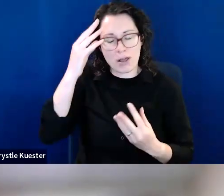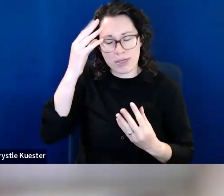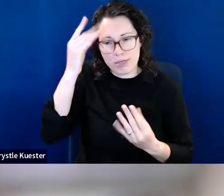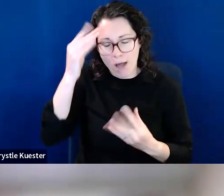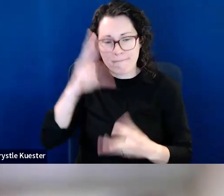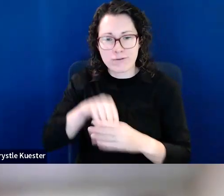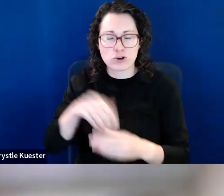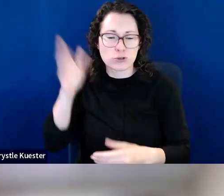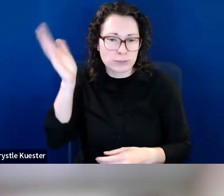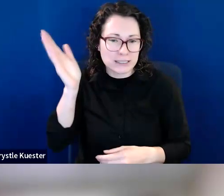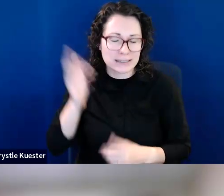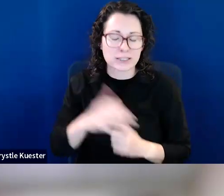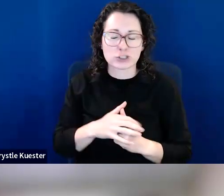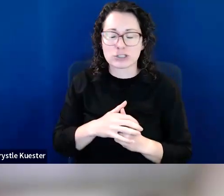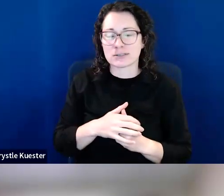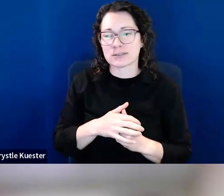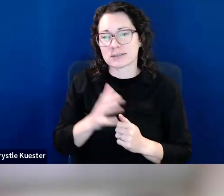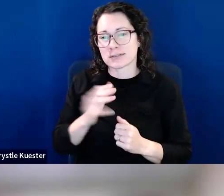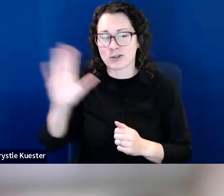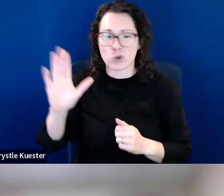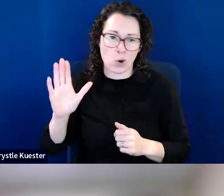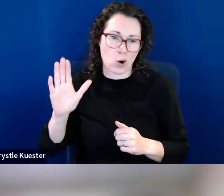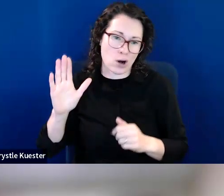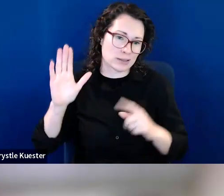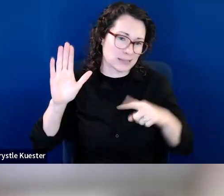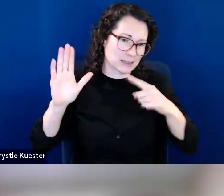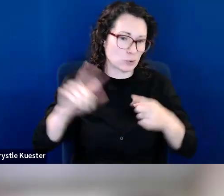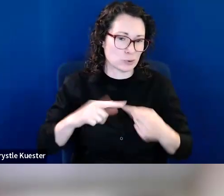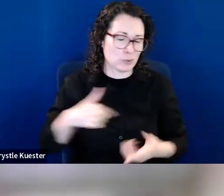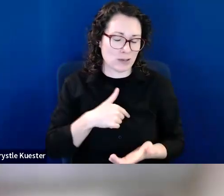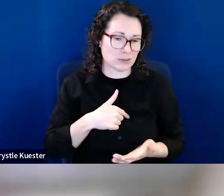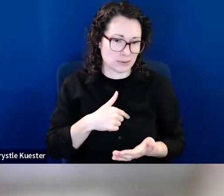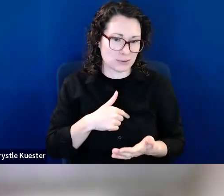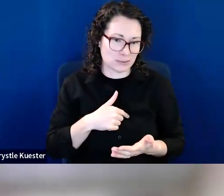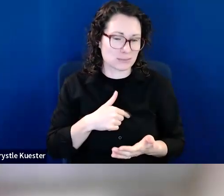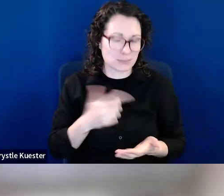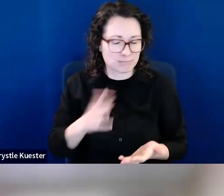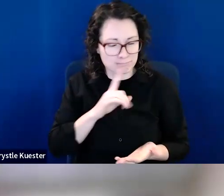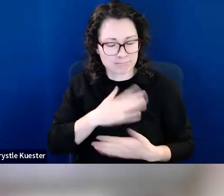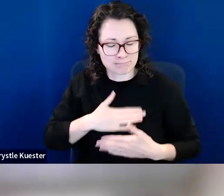uh, presentations and and testimonies to us as a board. I appreciated your uh, call out